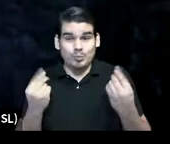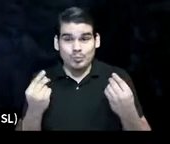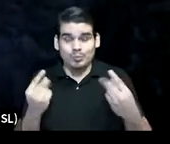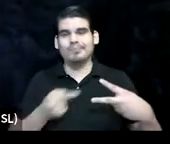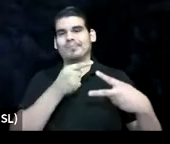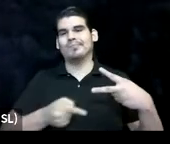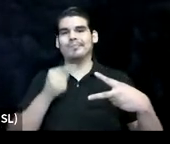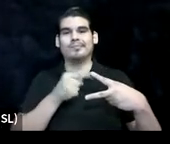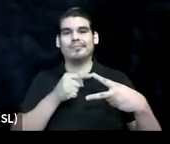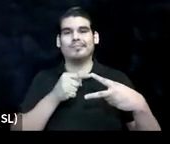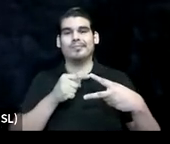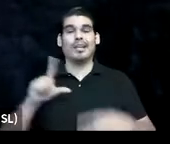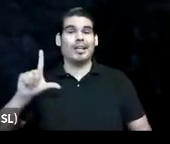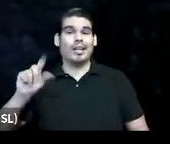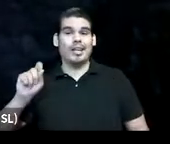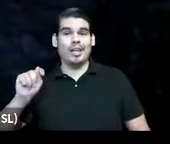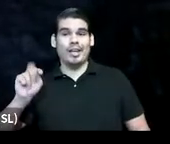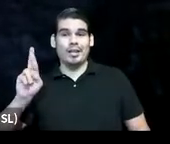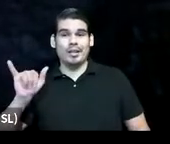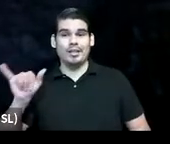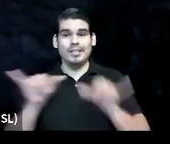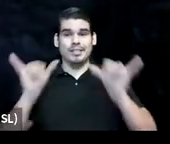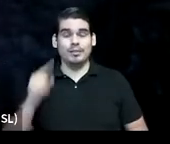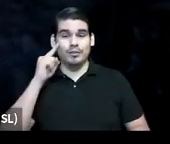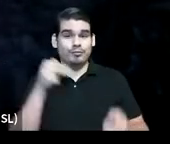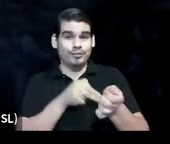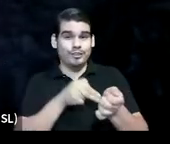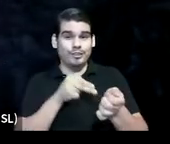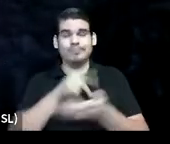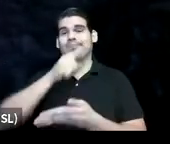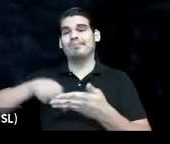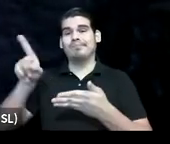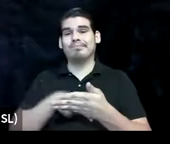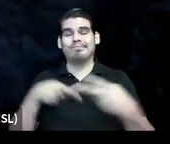Vice President: Awesome. Yeah. This looks great. I think this would Be a great topic to submit as well so